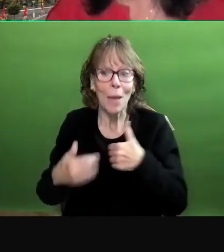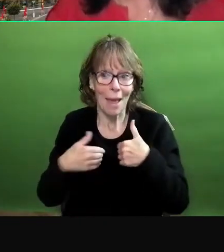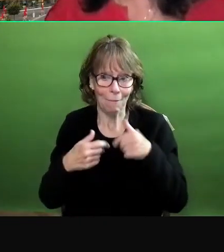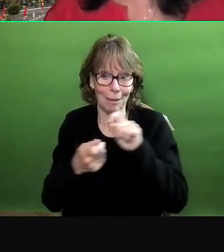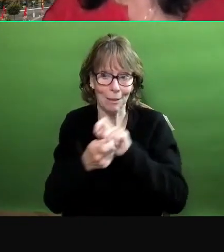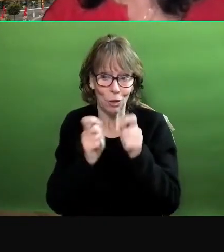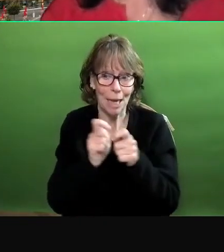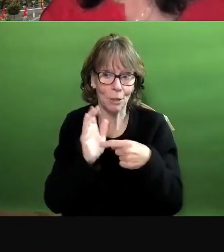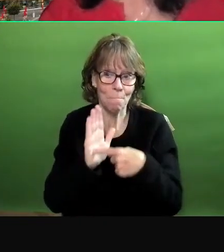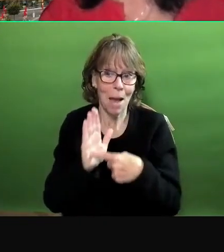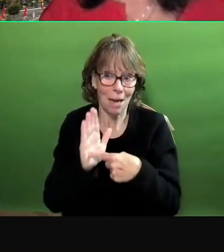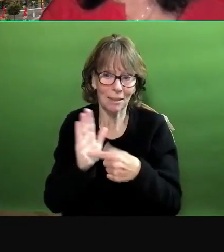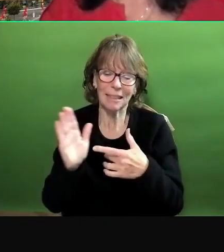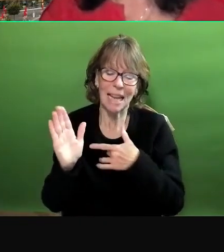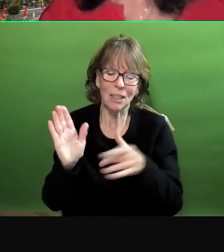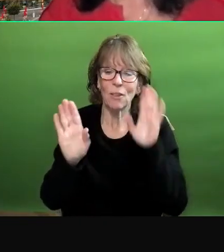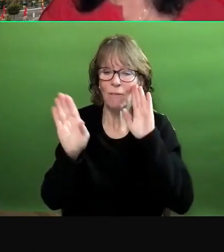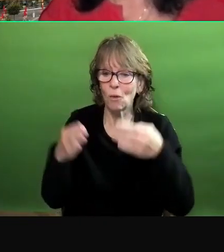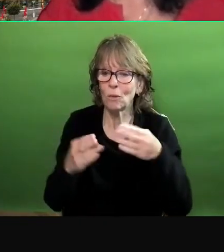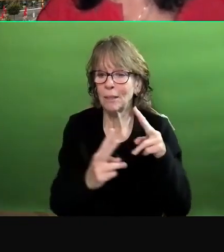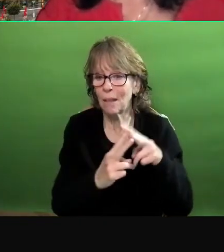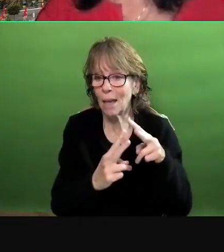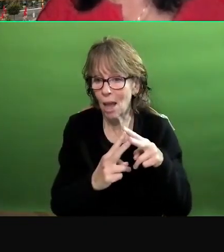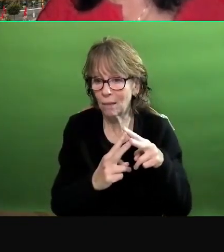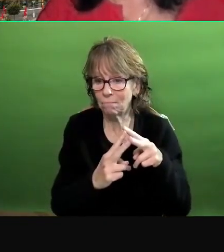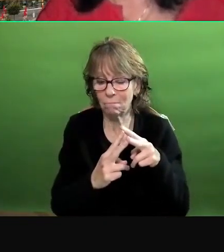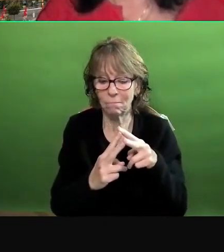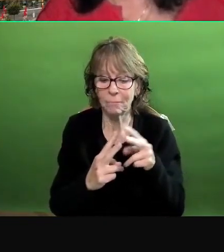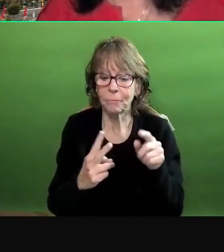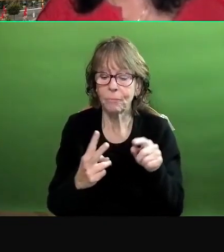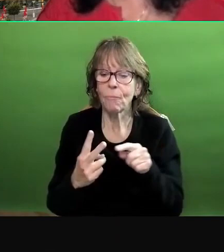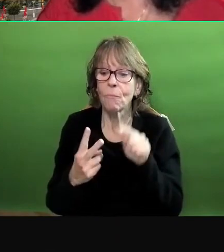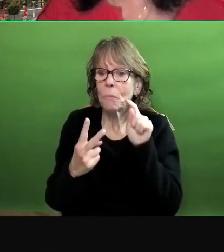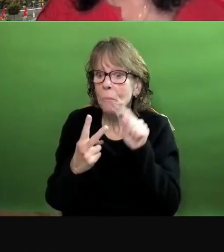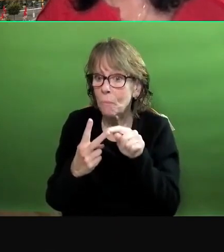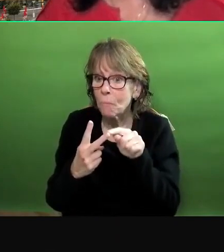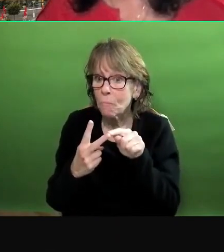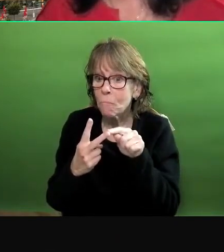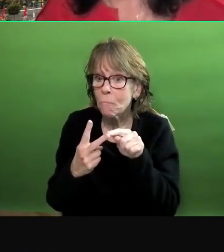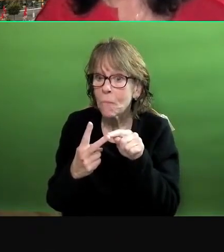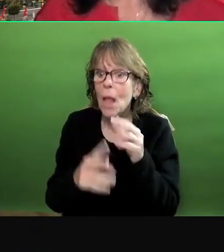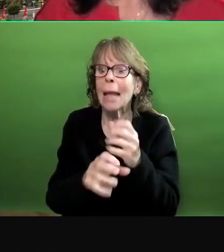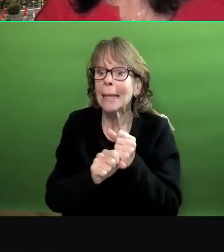dyad between a person who's receiving, or two people who may be receiving and giving care.